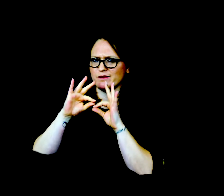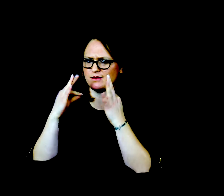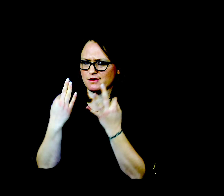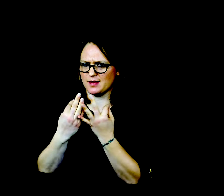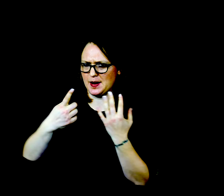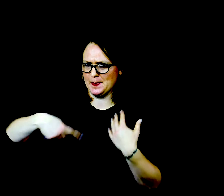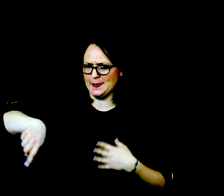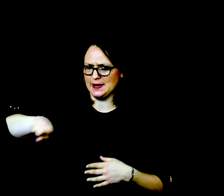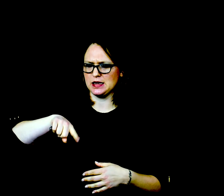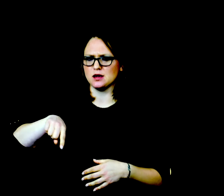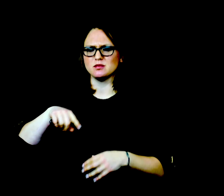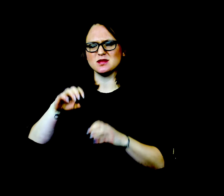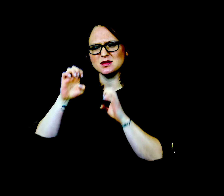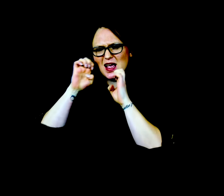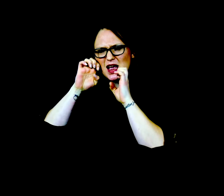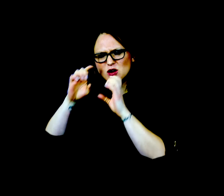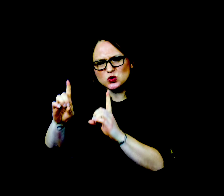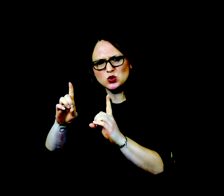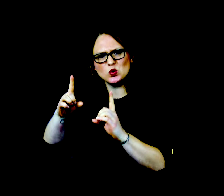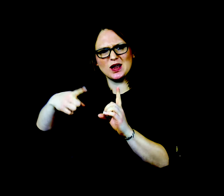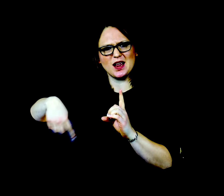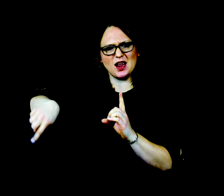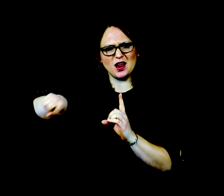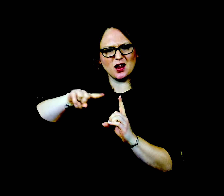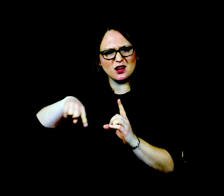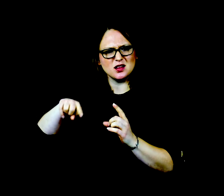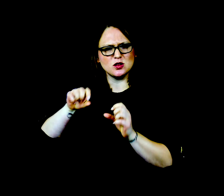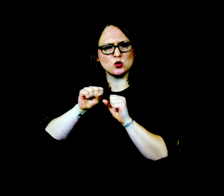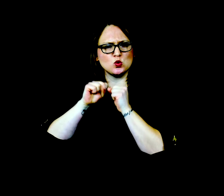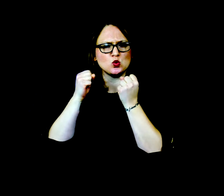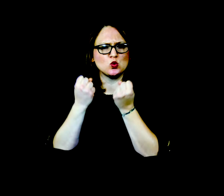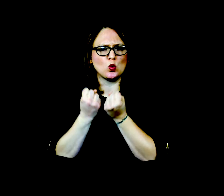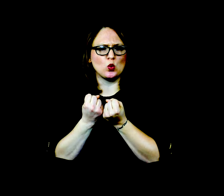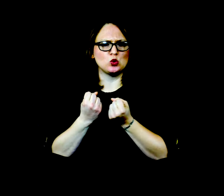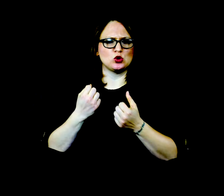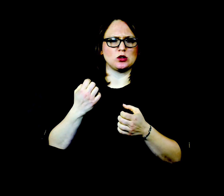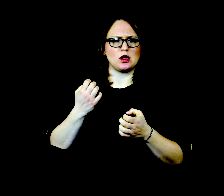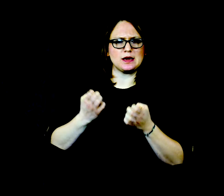within the family and educate parents on the